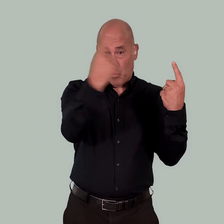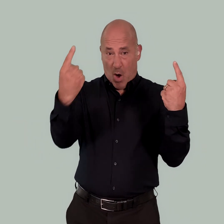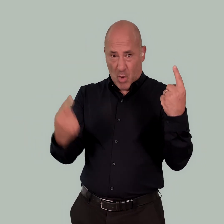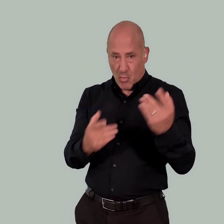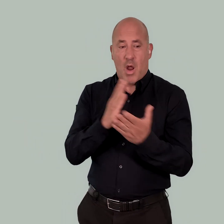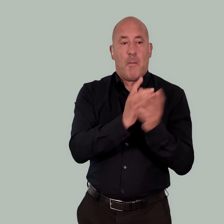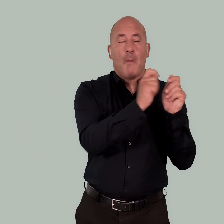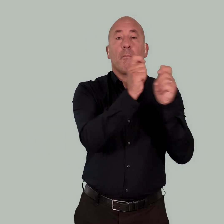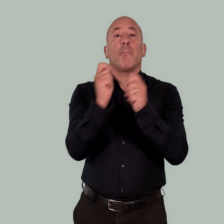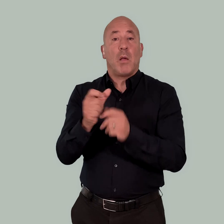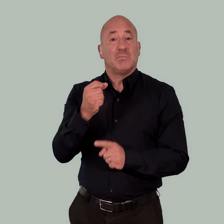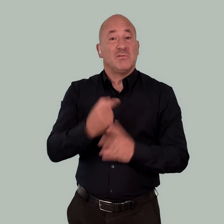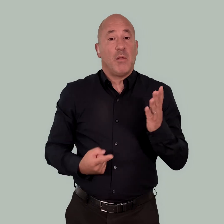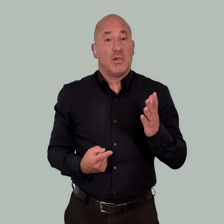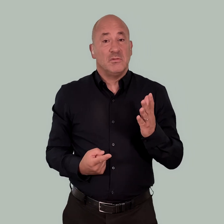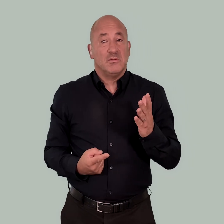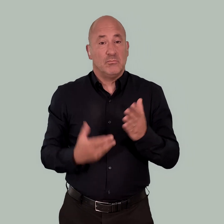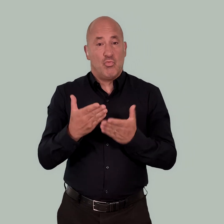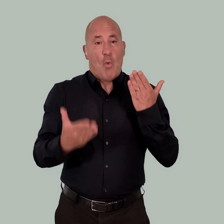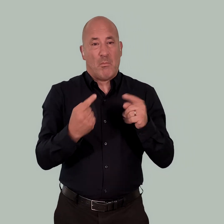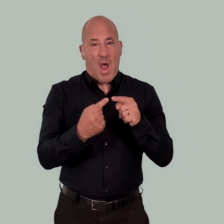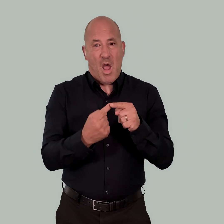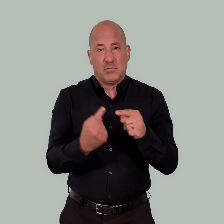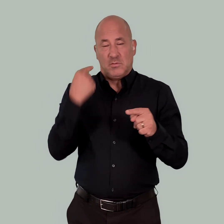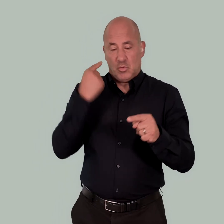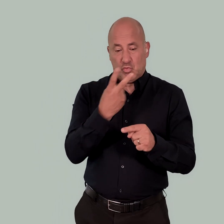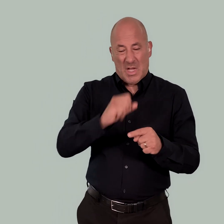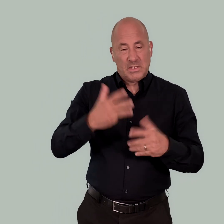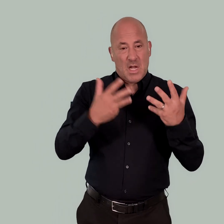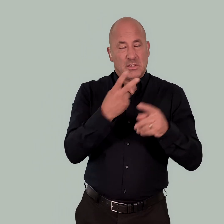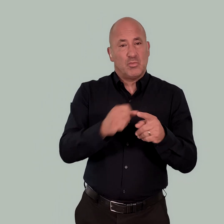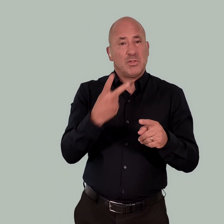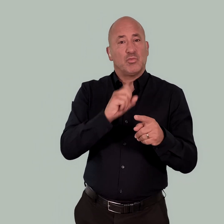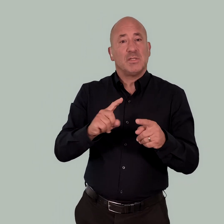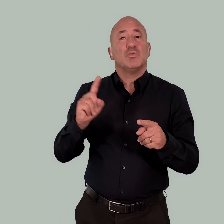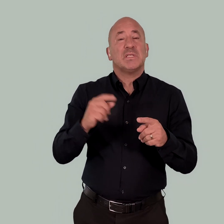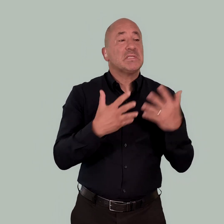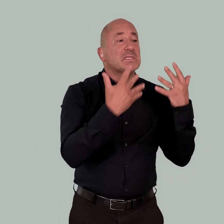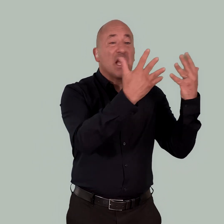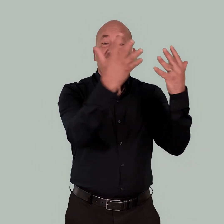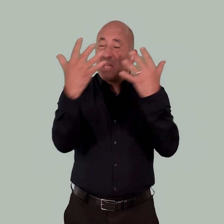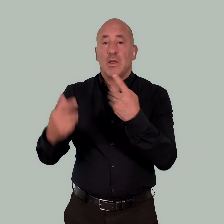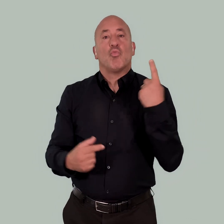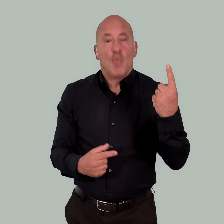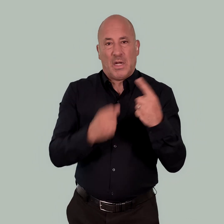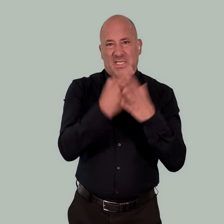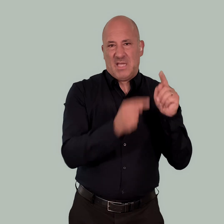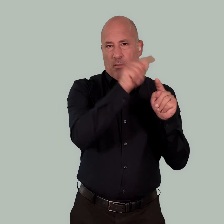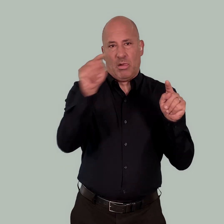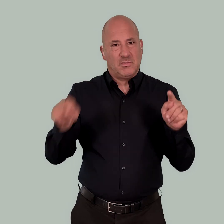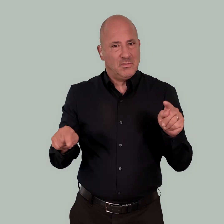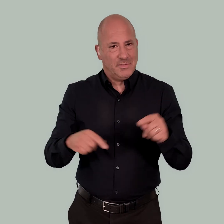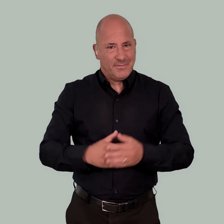up from one in ten in 2019/20.